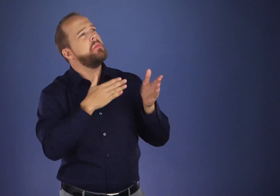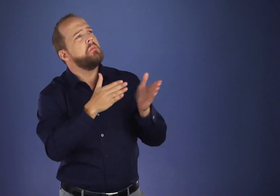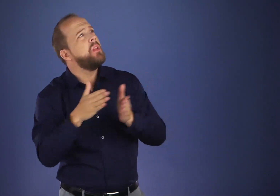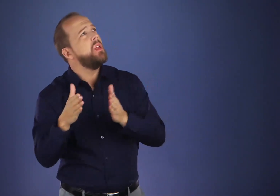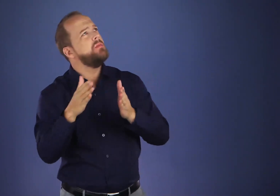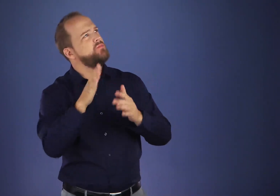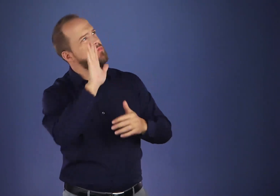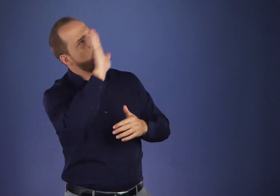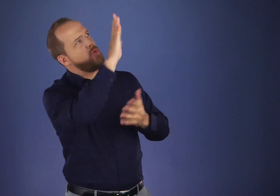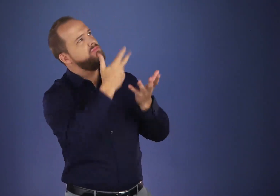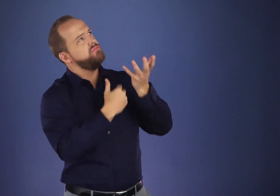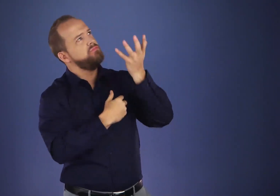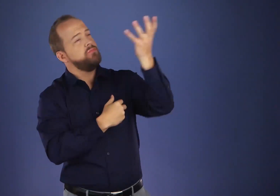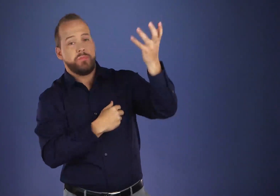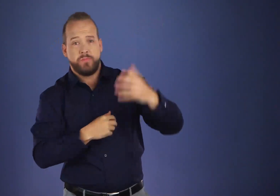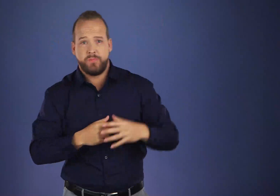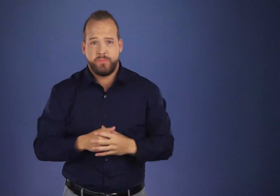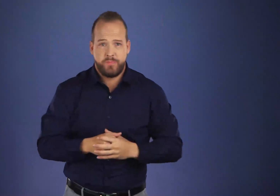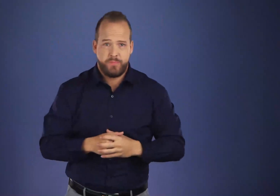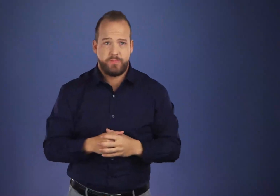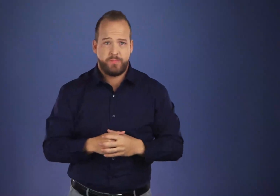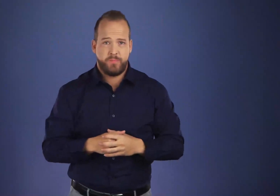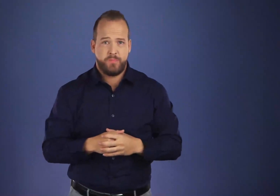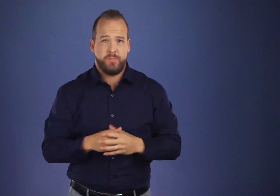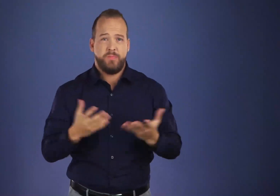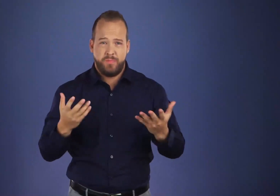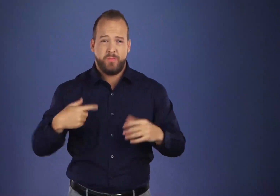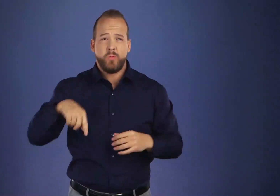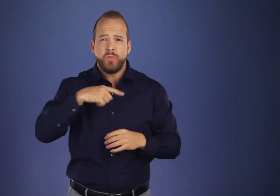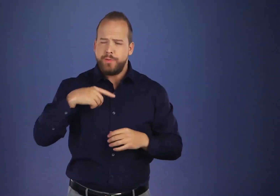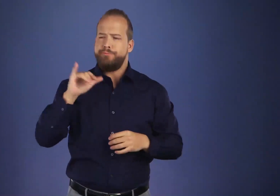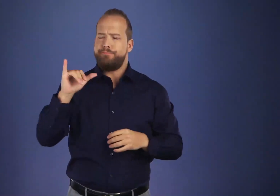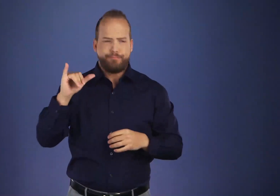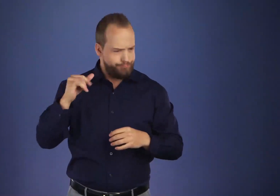to turn our will and our lives over to a Higher Power.